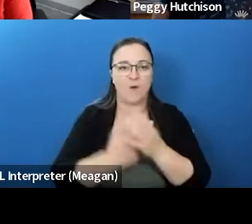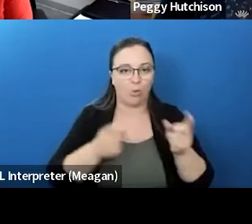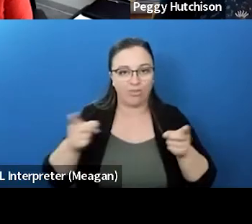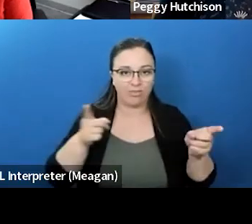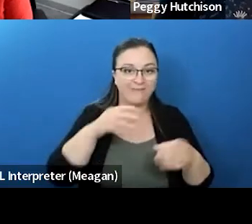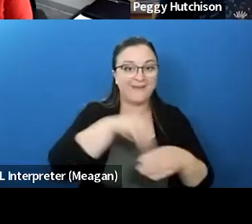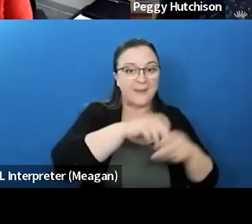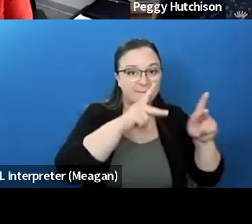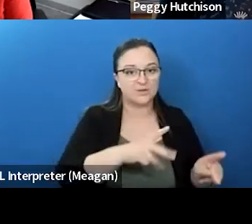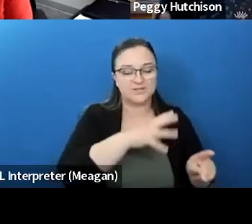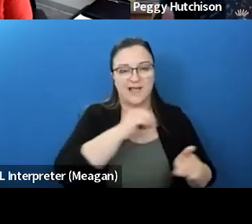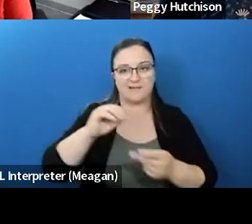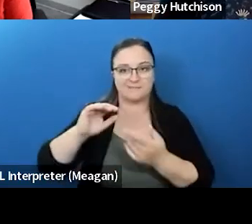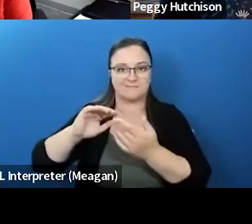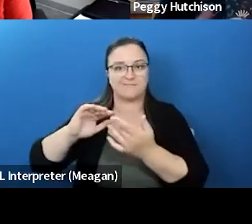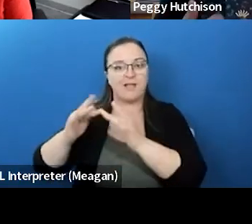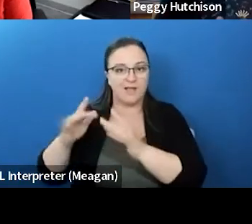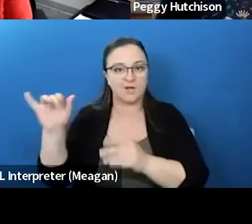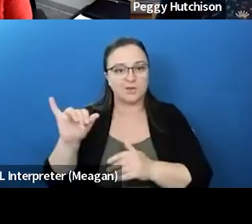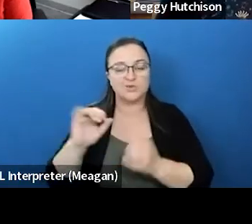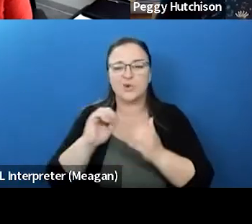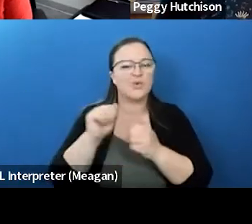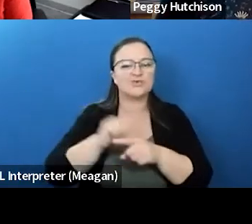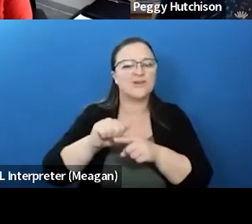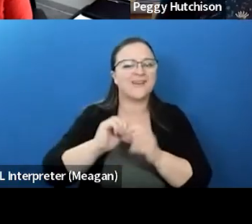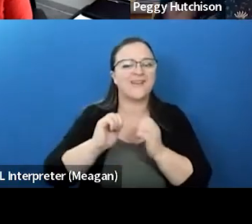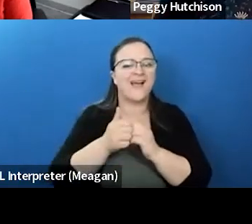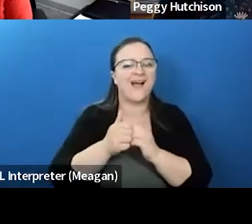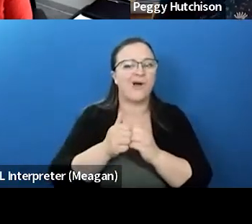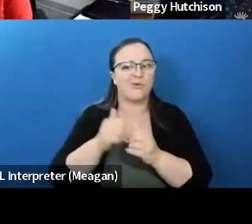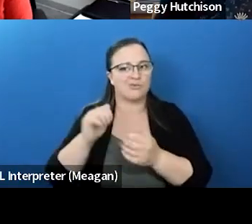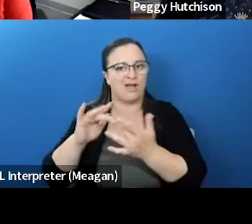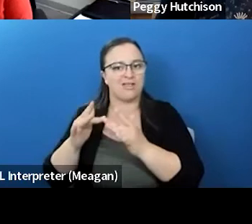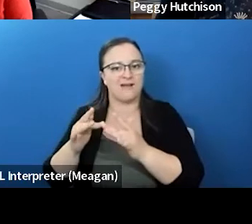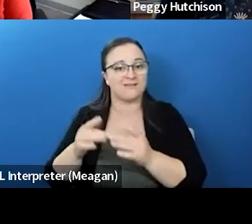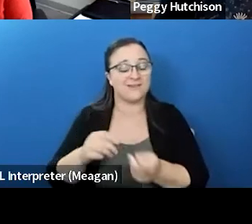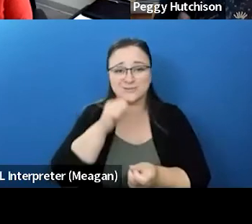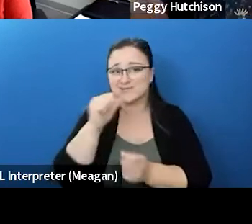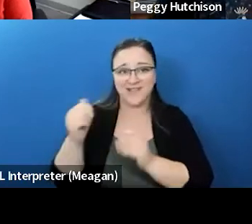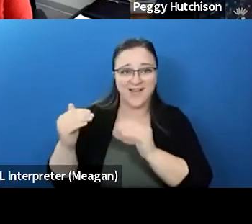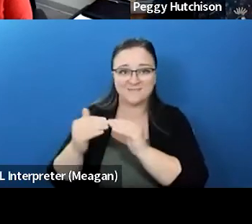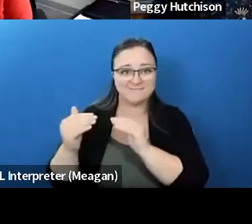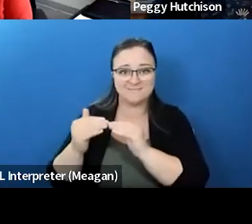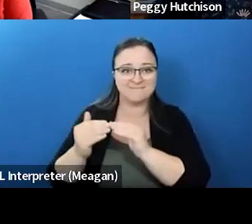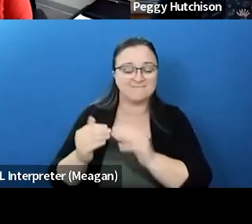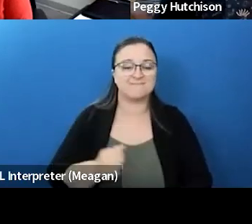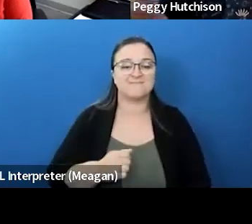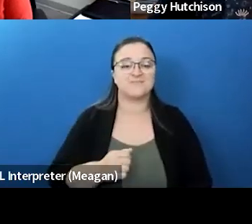if you're working remotely, right. So we had to figure out how to do training and it really wasn't adequate, especially we also were recruiting people